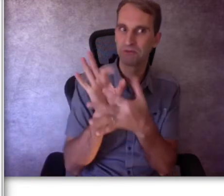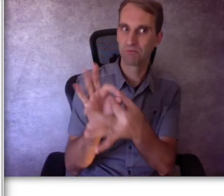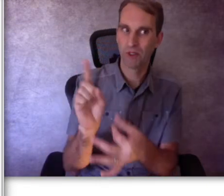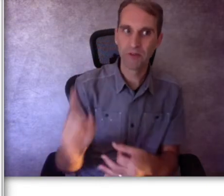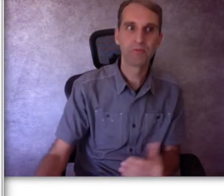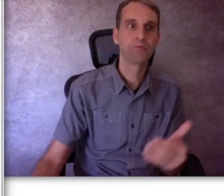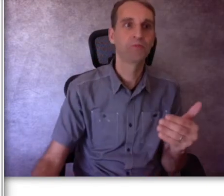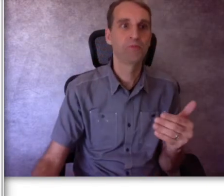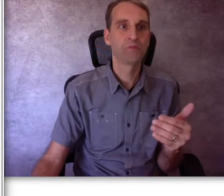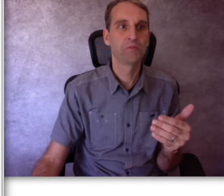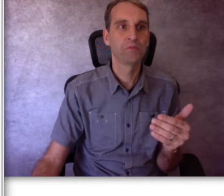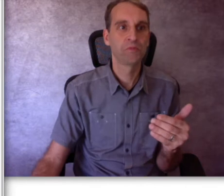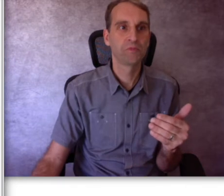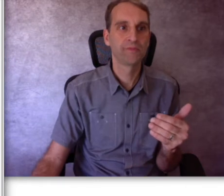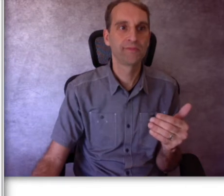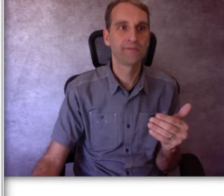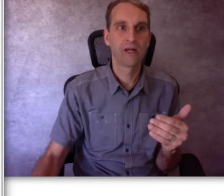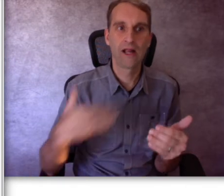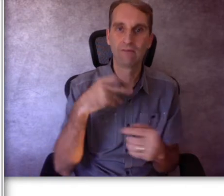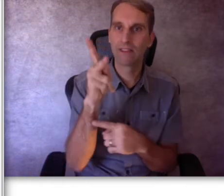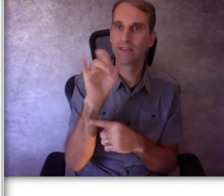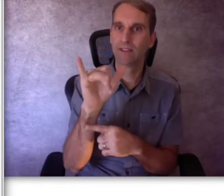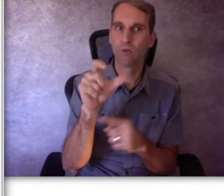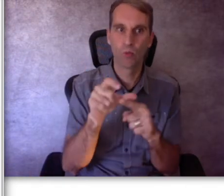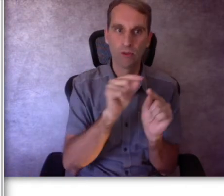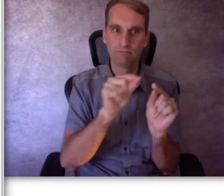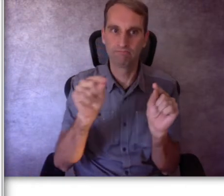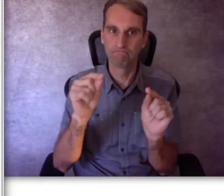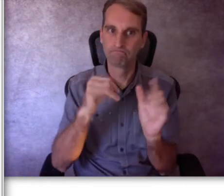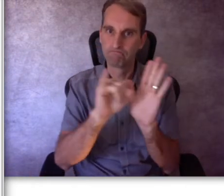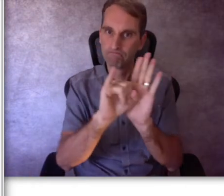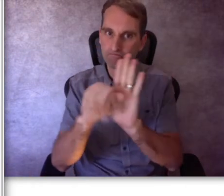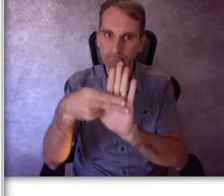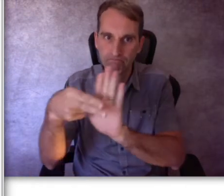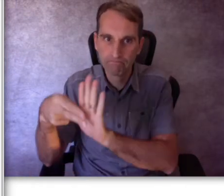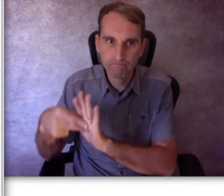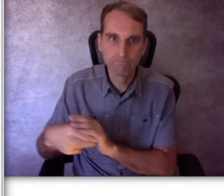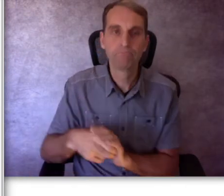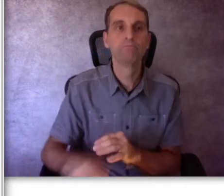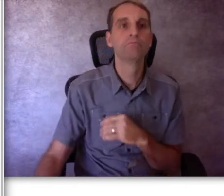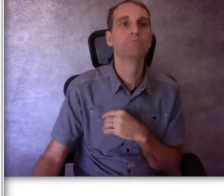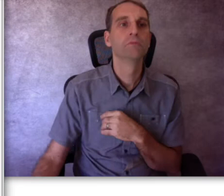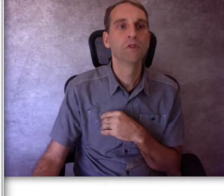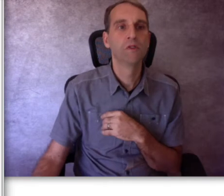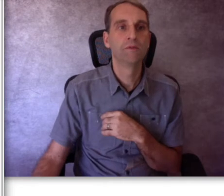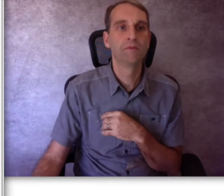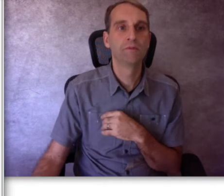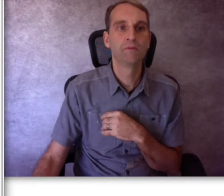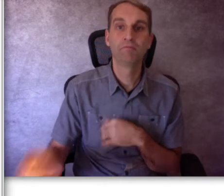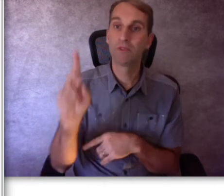This includes the author’s university affiliation. There are also key words.